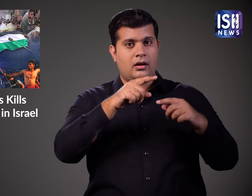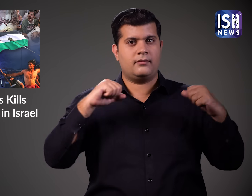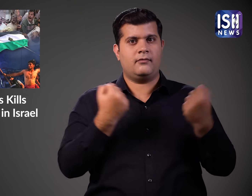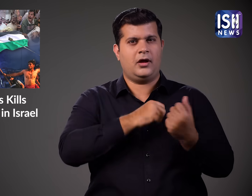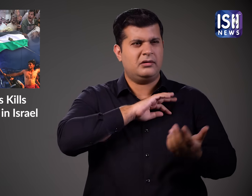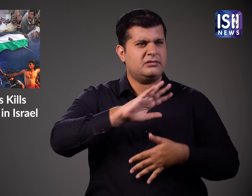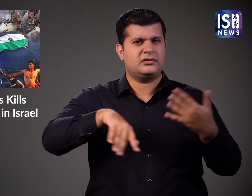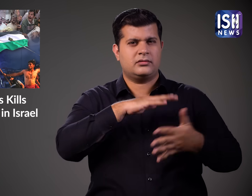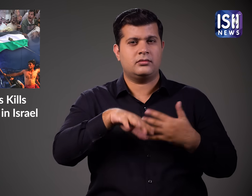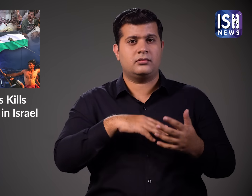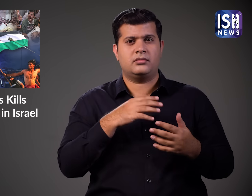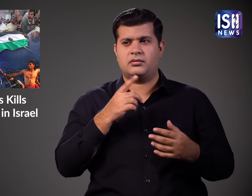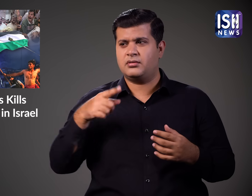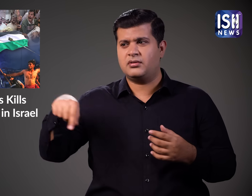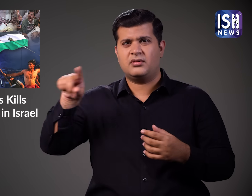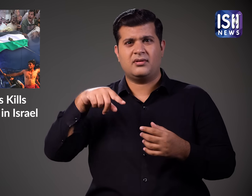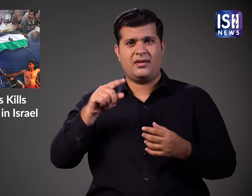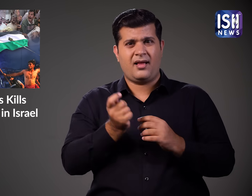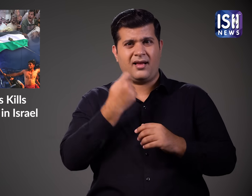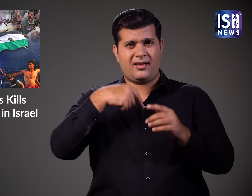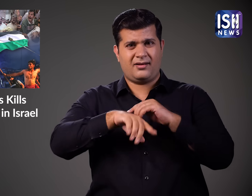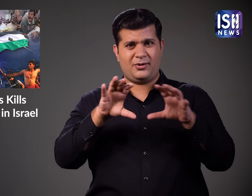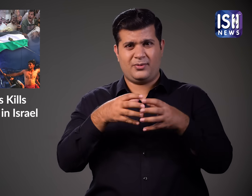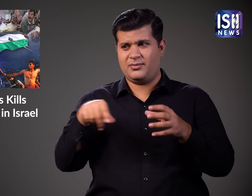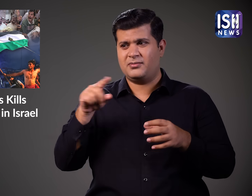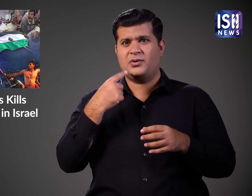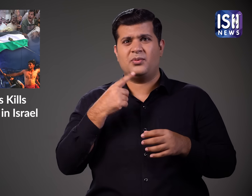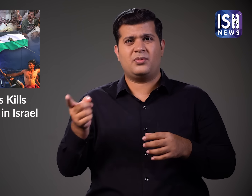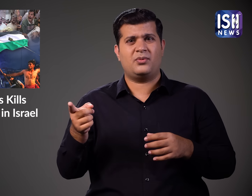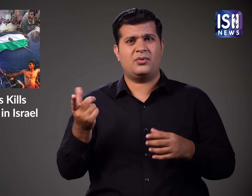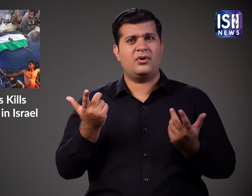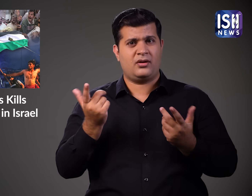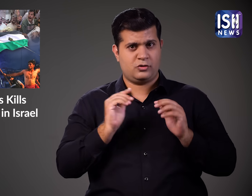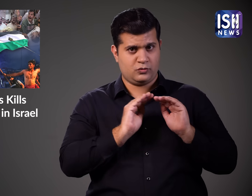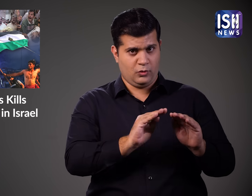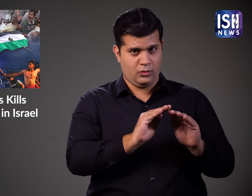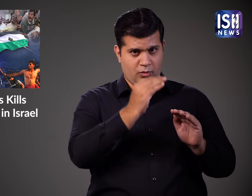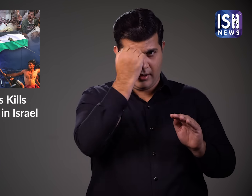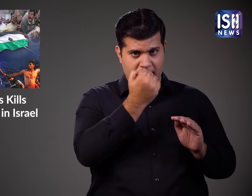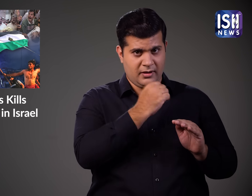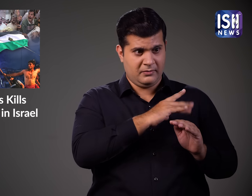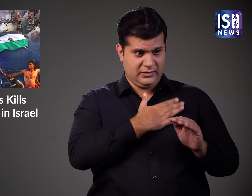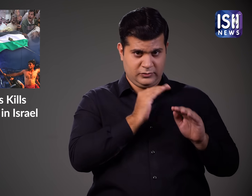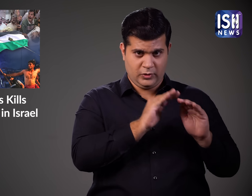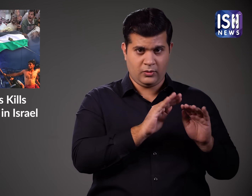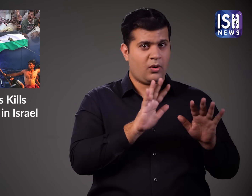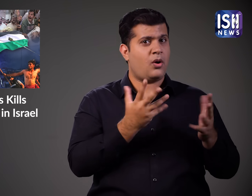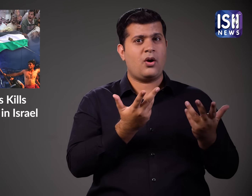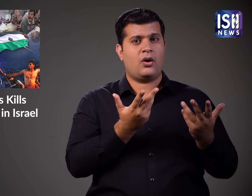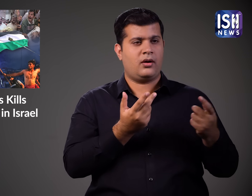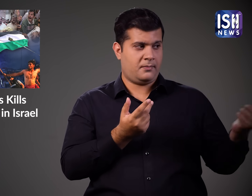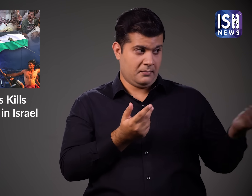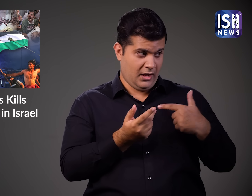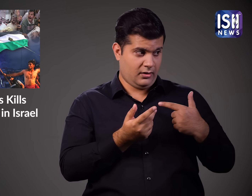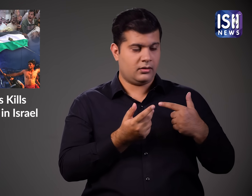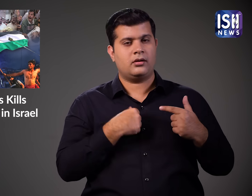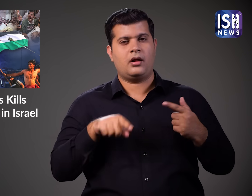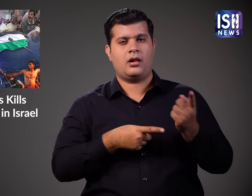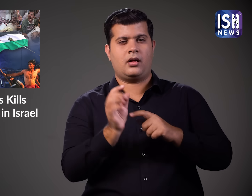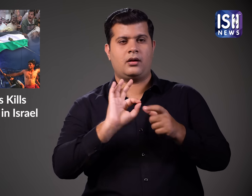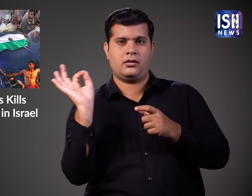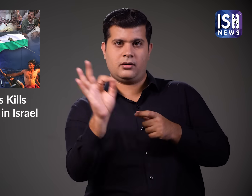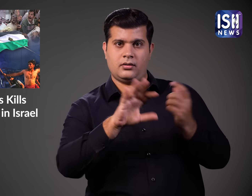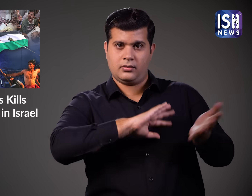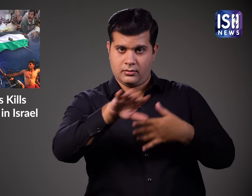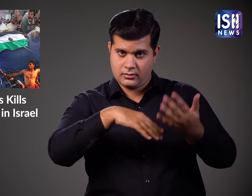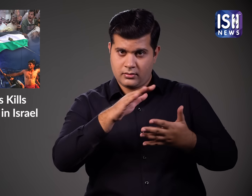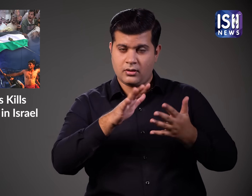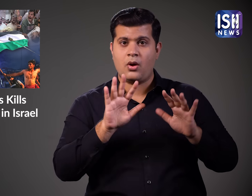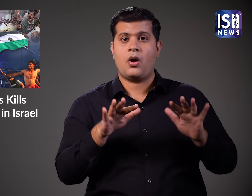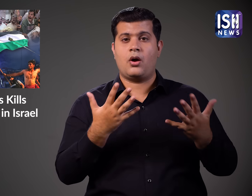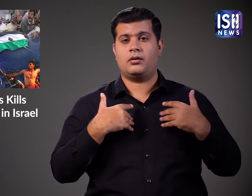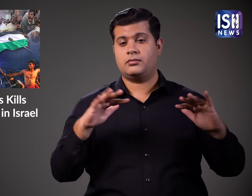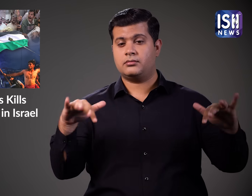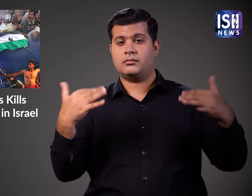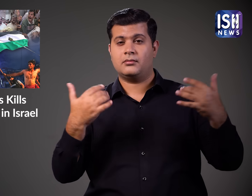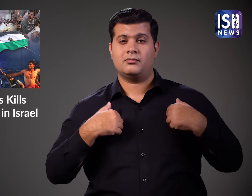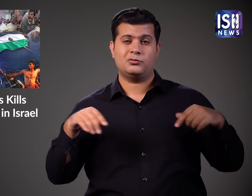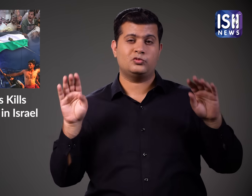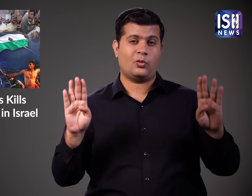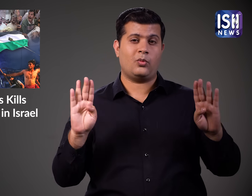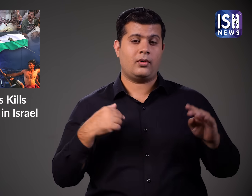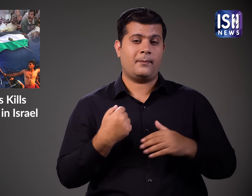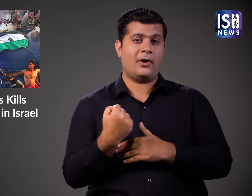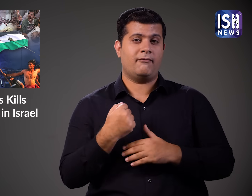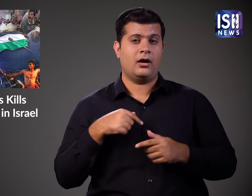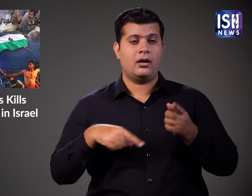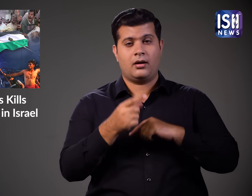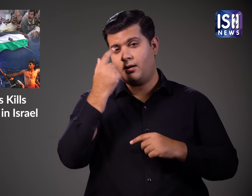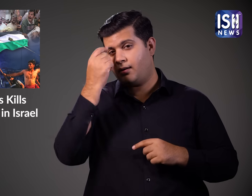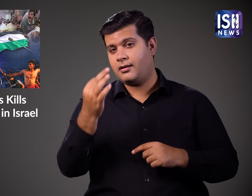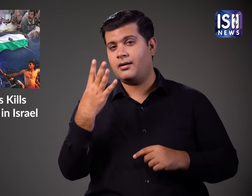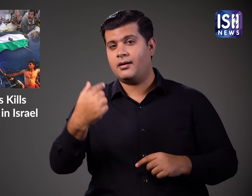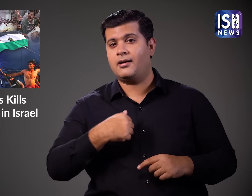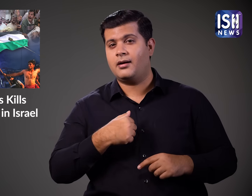These hackers piggyback on such war situation to get money or to support their favored side or simply to get attention.